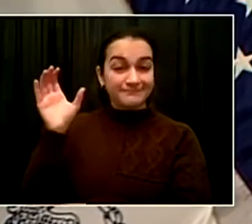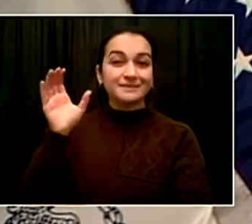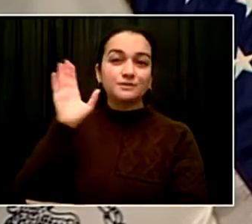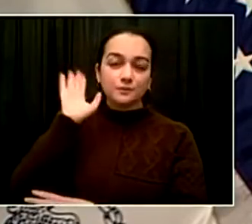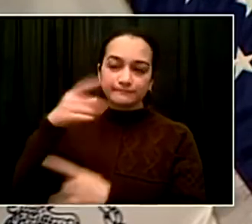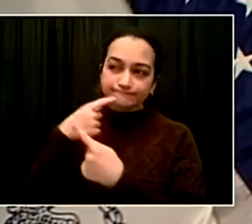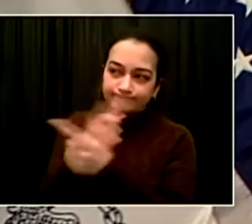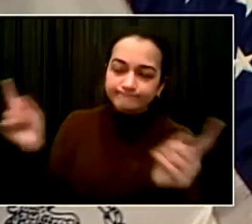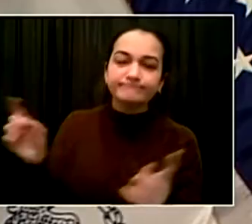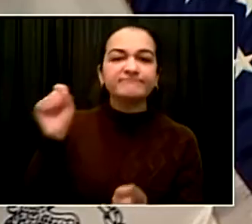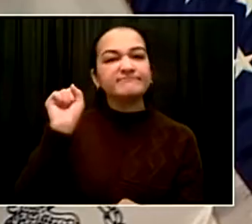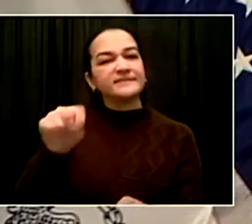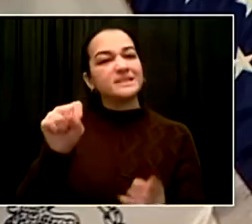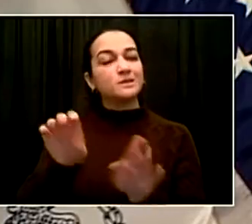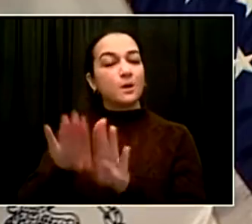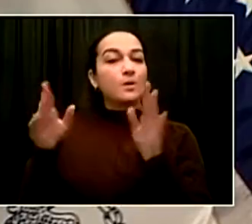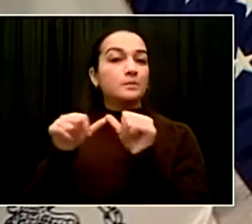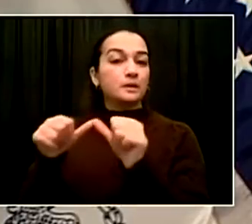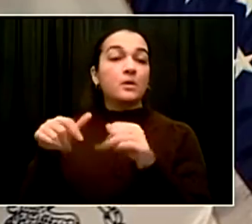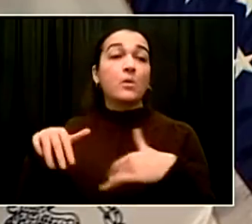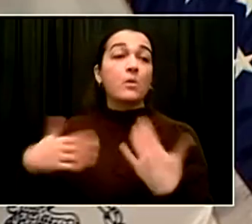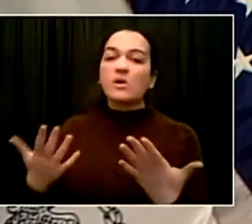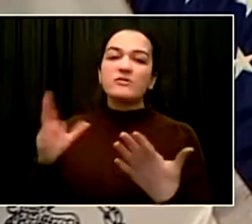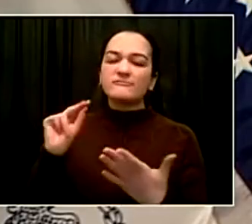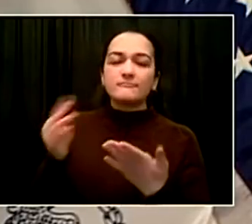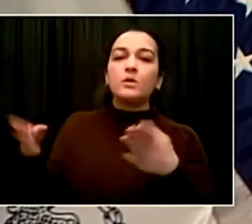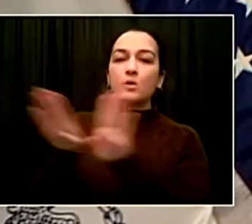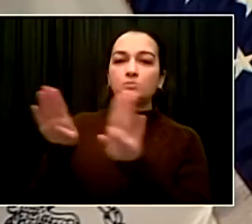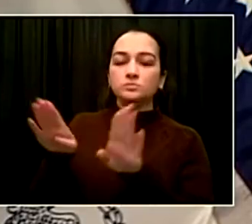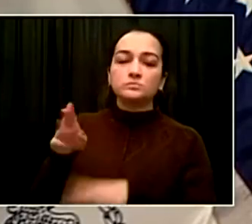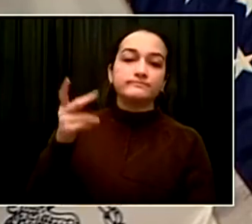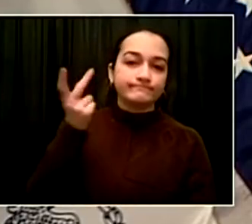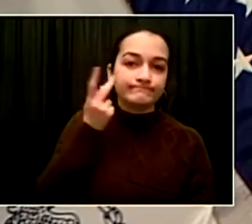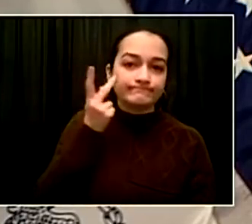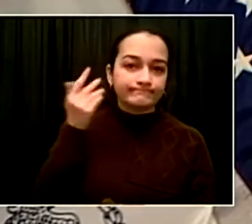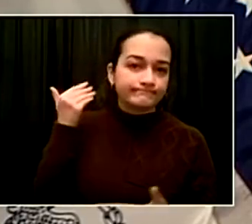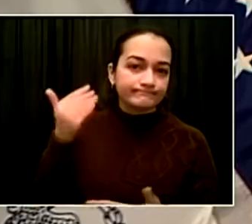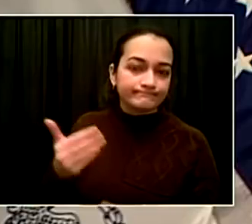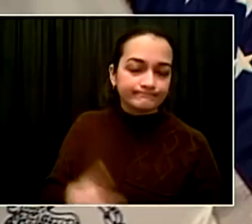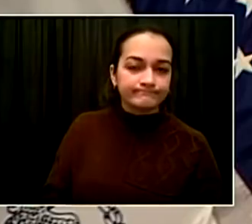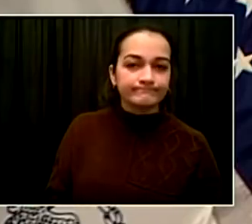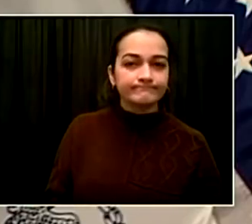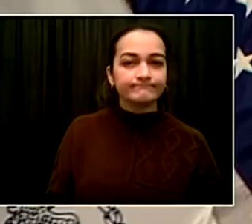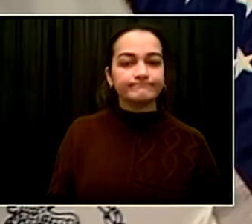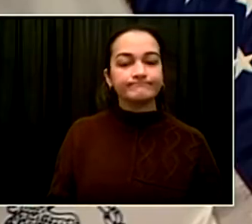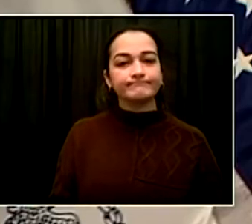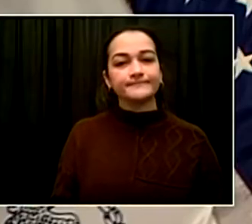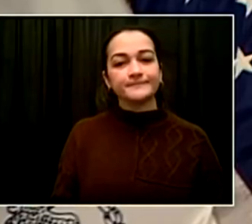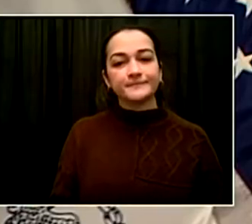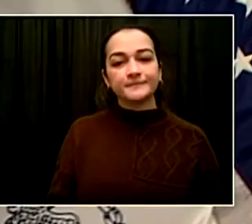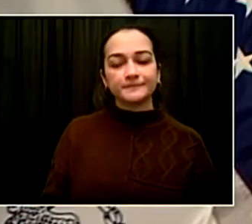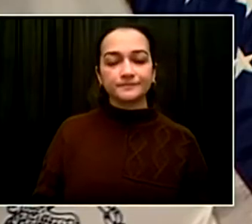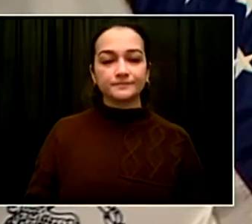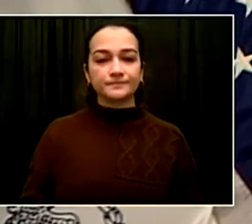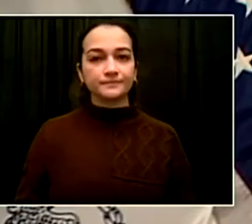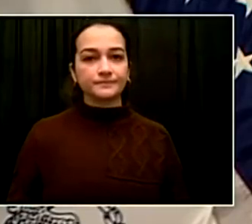CHRISTMAS FOR SURE. WE'RE WORKING VERY, VERY CLOSELY WITH THE FOLKS WITH THAT EVENT TO FIGURE OUT THE